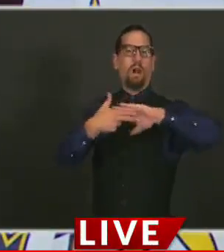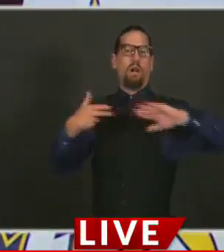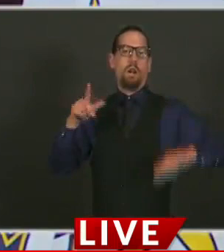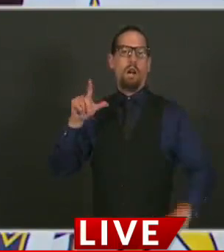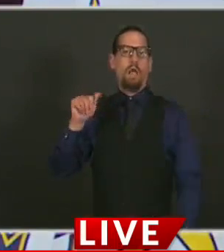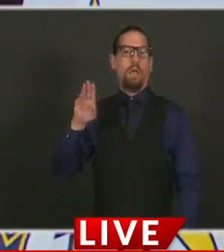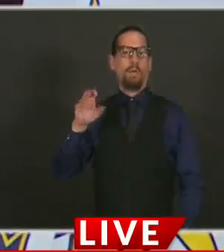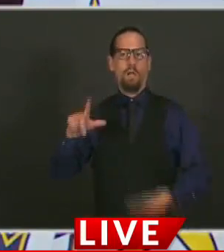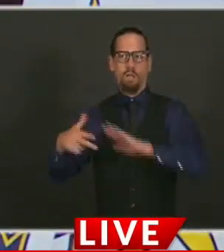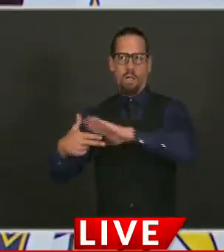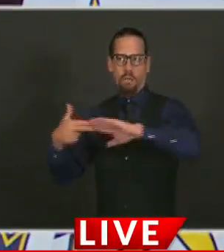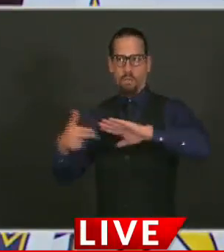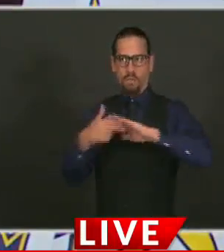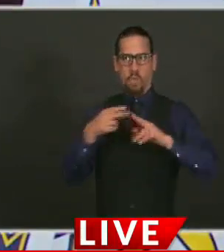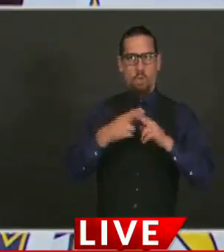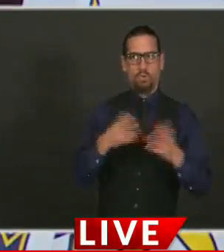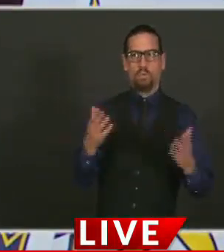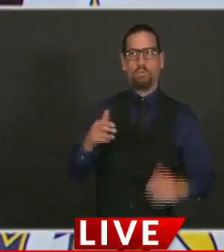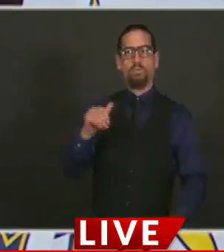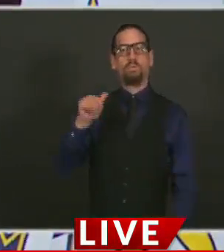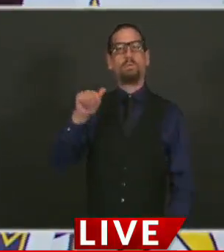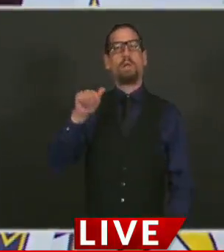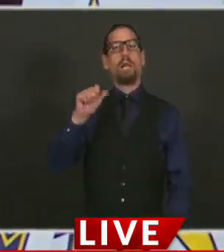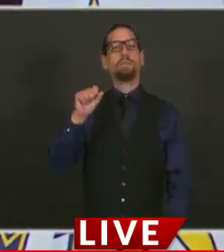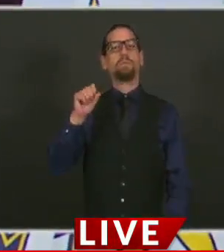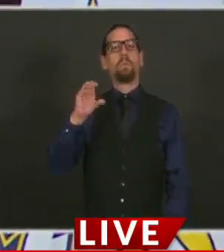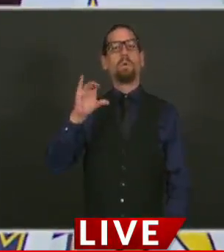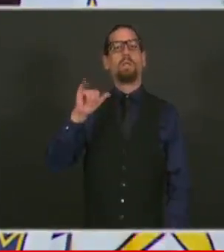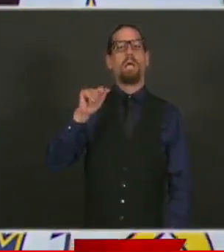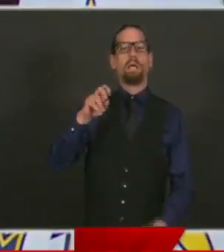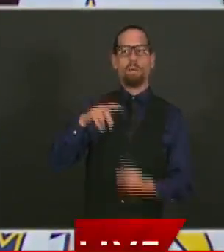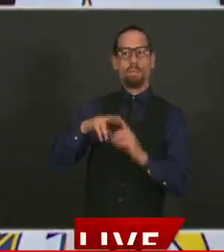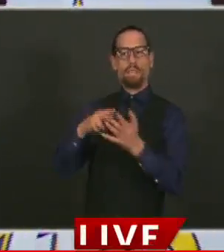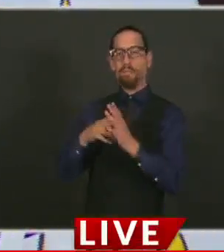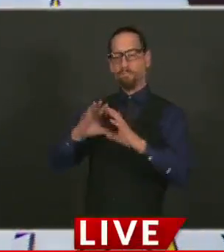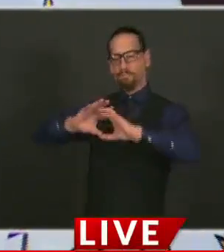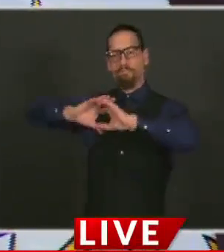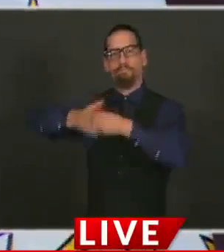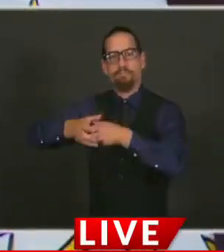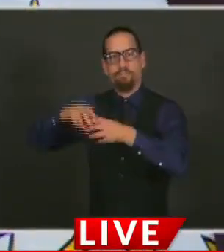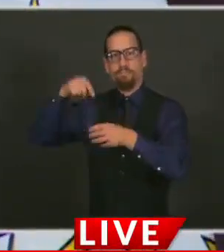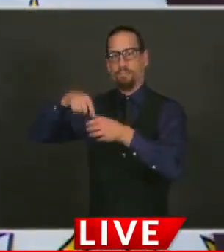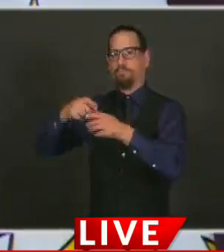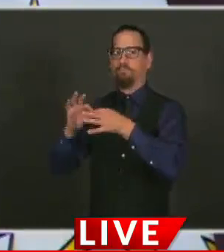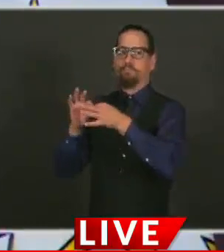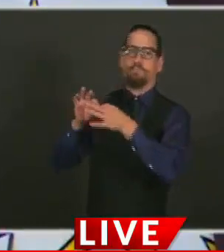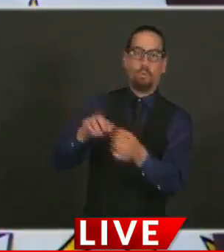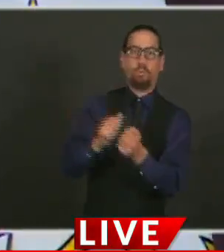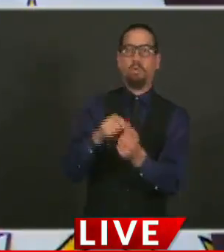WE ARE CLEAR ABOUT LABELING CASES AS ASSOCIATED, AS OPPOSED TO CASES BECAUSE OF SCHOOL